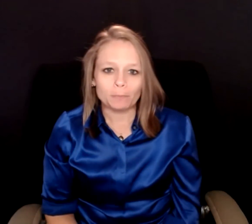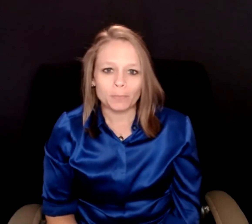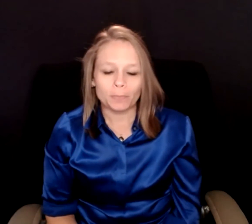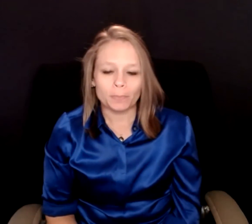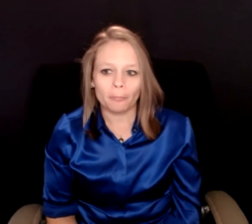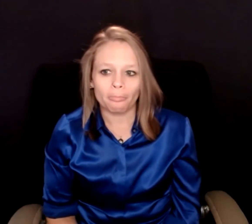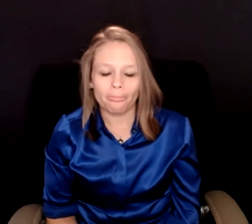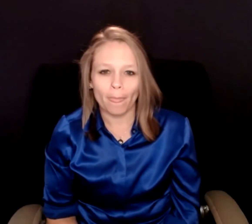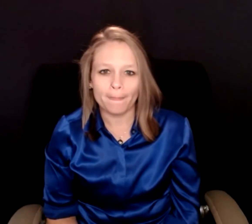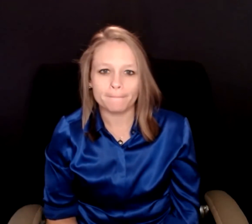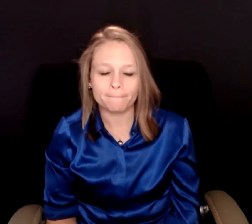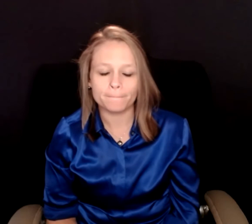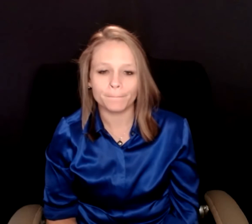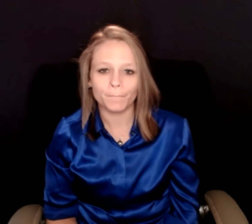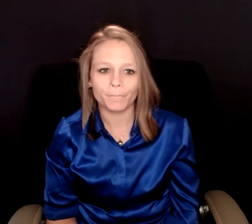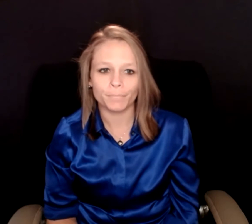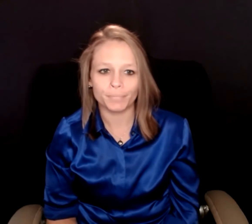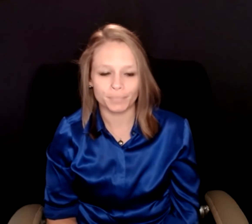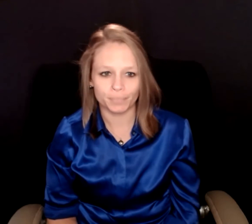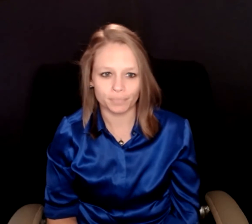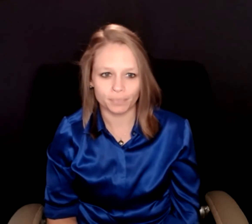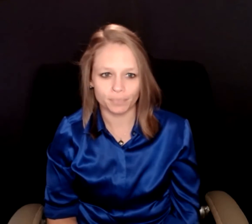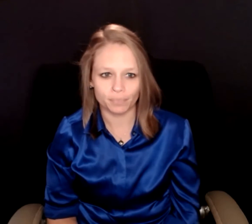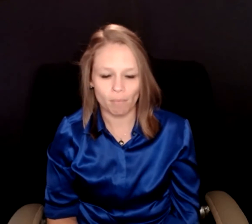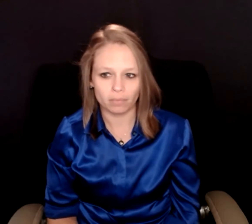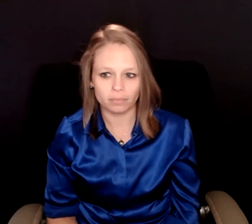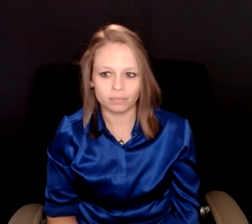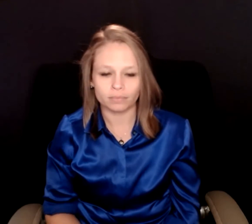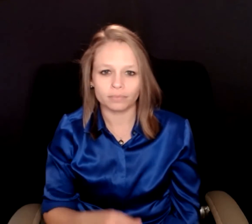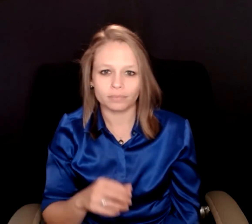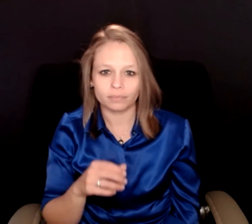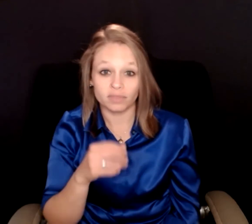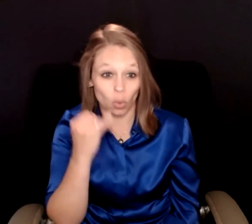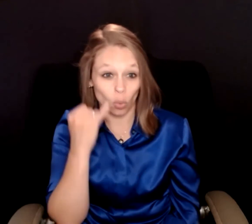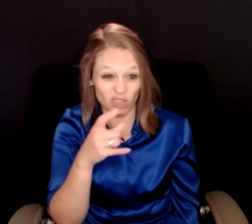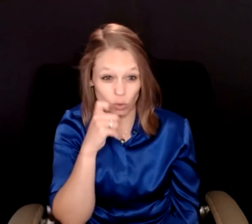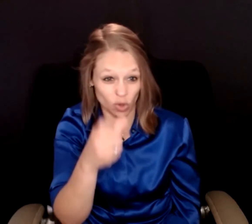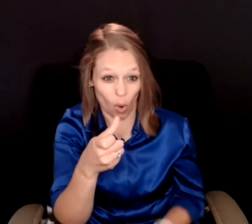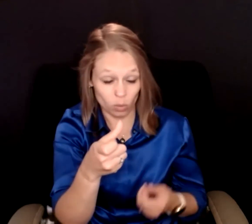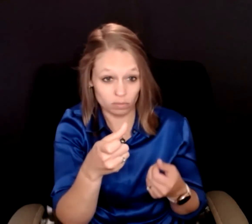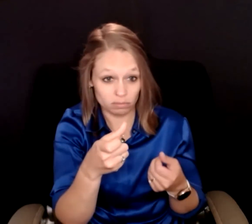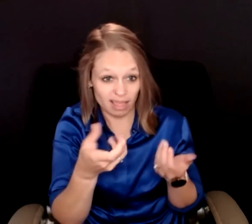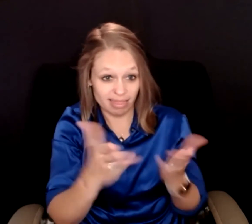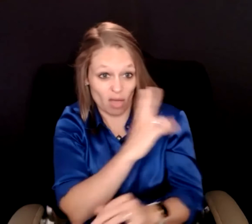Is not involving the patient in the decision-making process and say